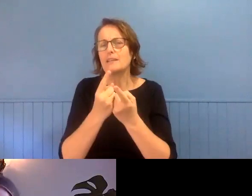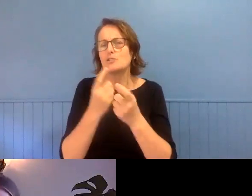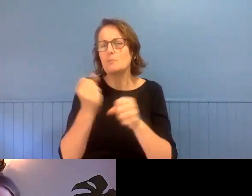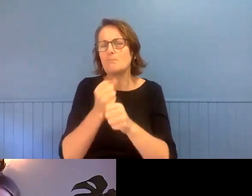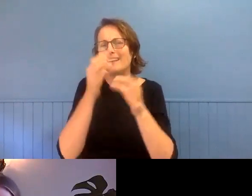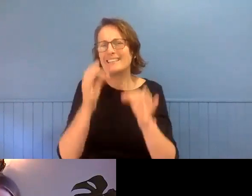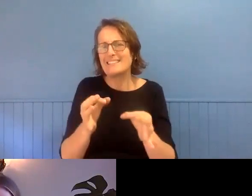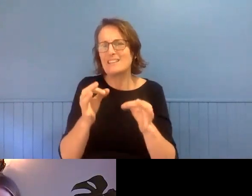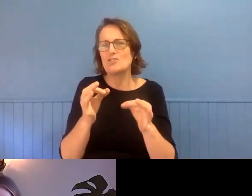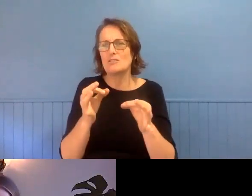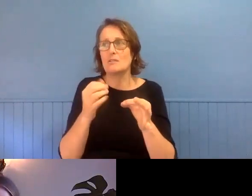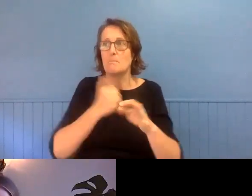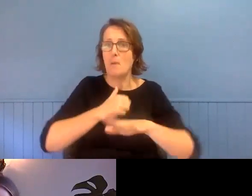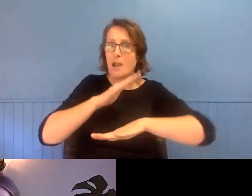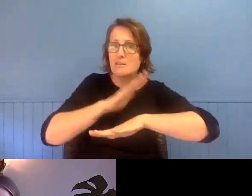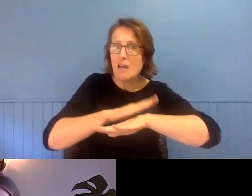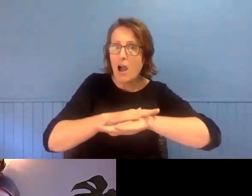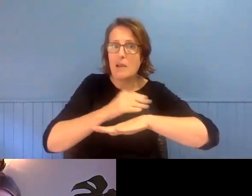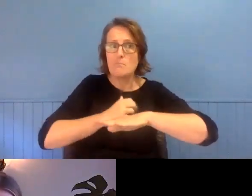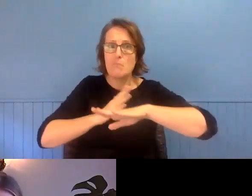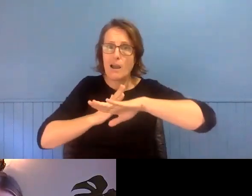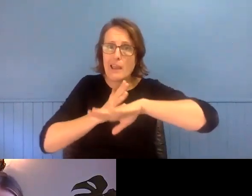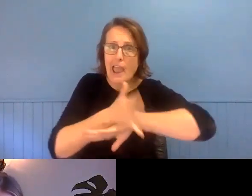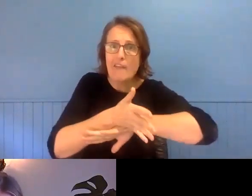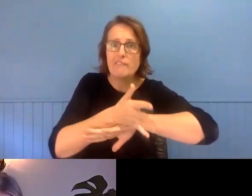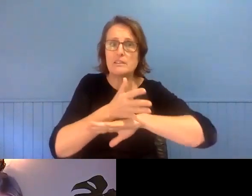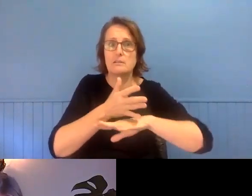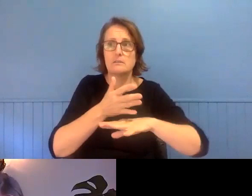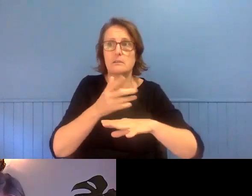for people right now. Identical have a bit more of a think about what I